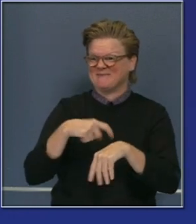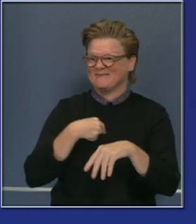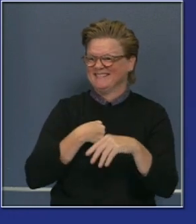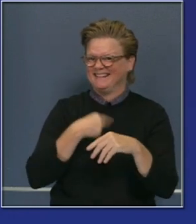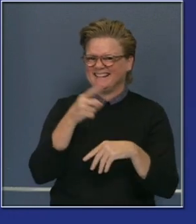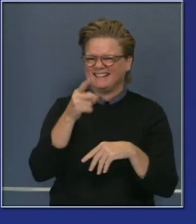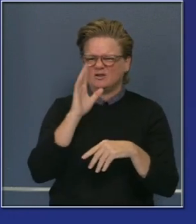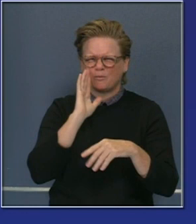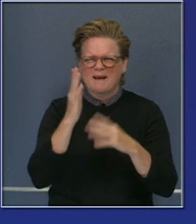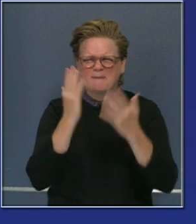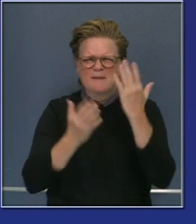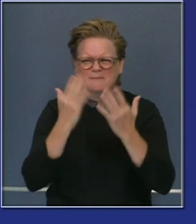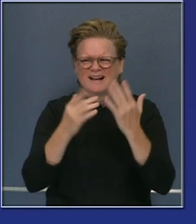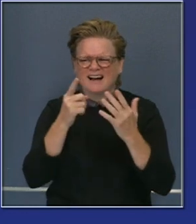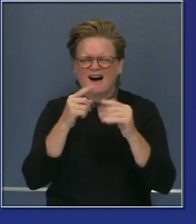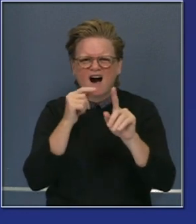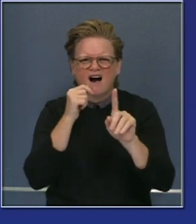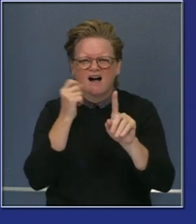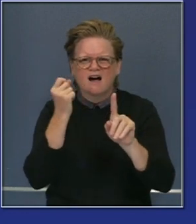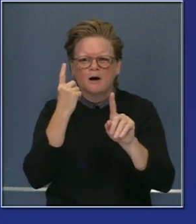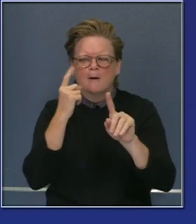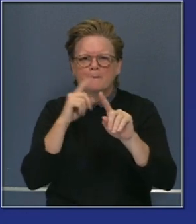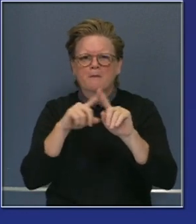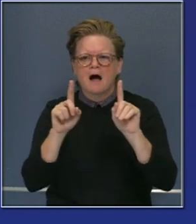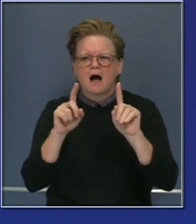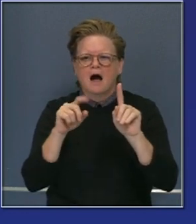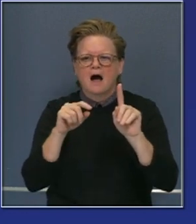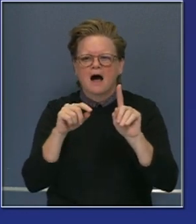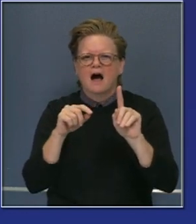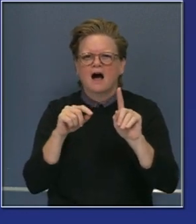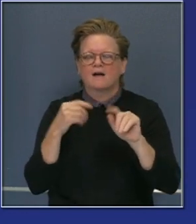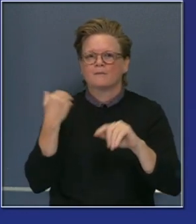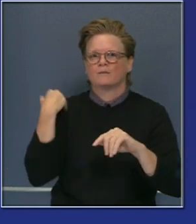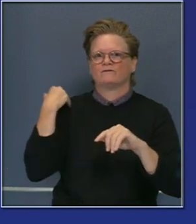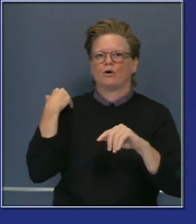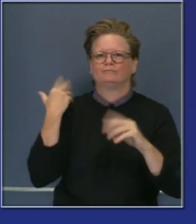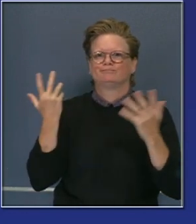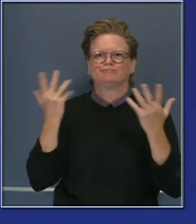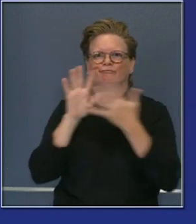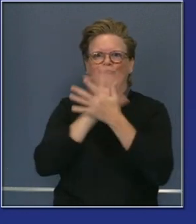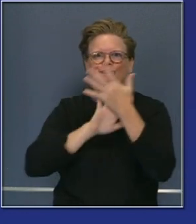PROVIDING MORE TRANSPARENCY. BECAUSE HE MAY HAVE SEEN THIS FOR THE FIRSS TIME AND THIS MAY